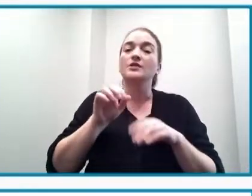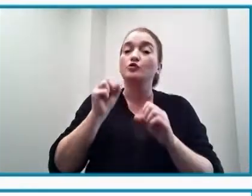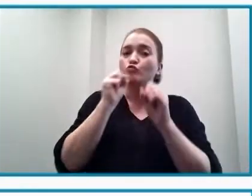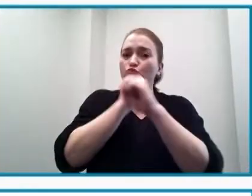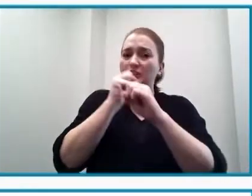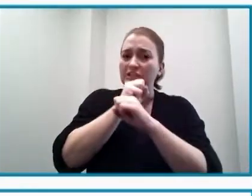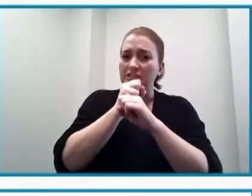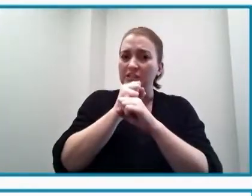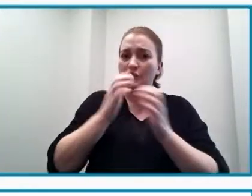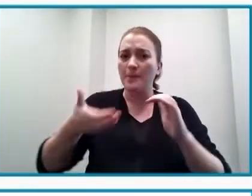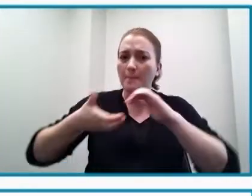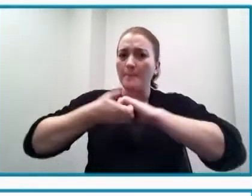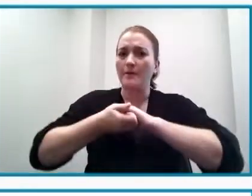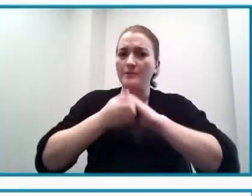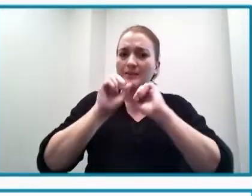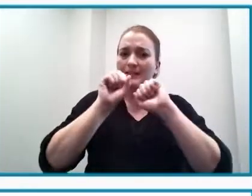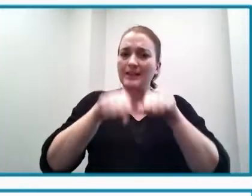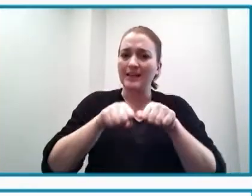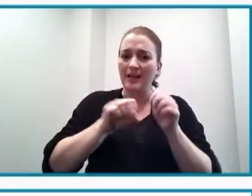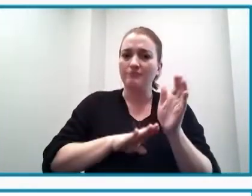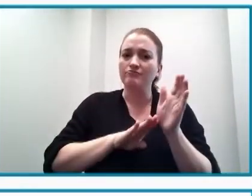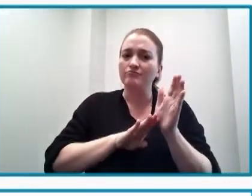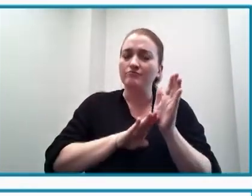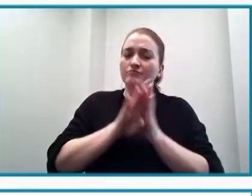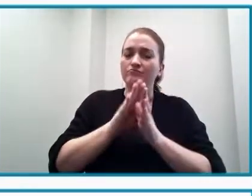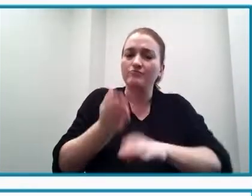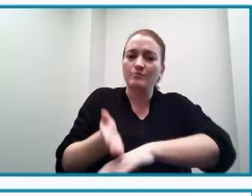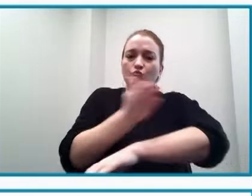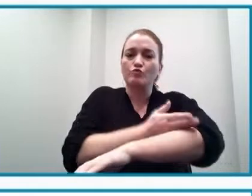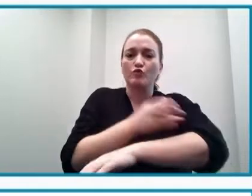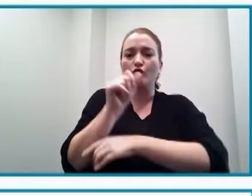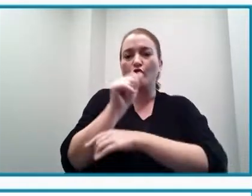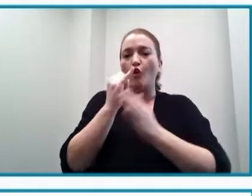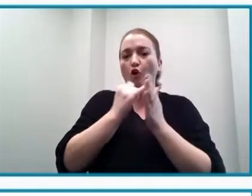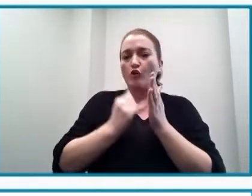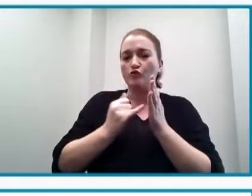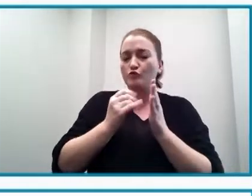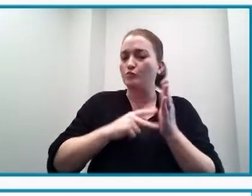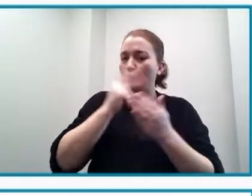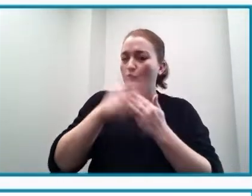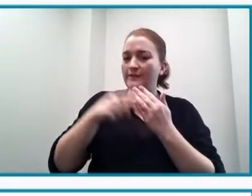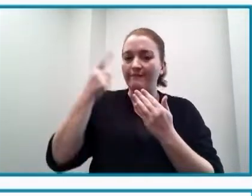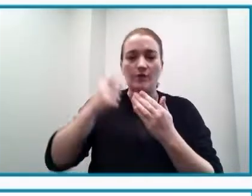presented by the Creative Forces National Resource Center. My name is Hannah Jacobson Blumenfeld,